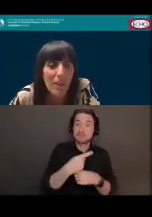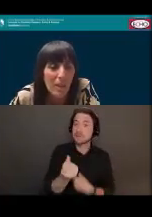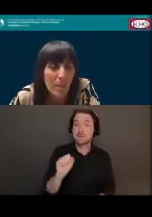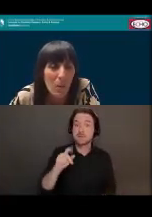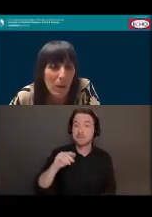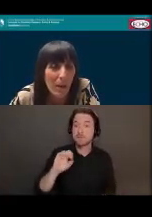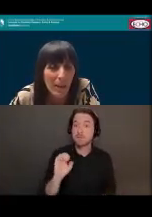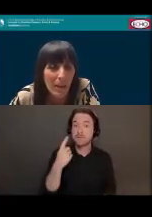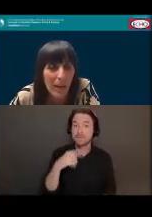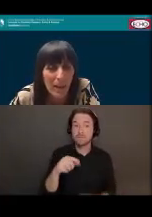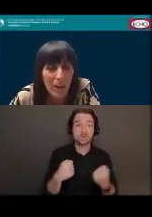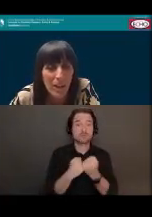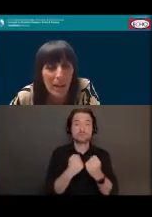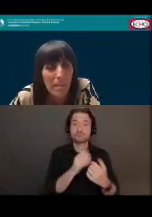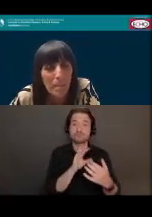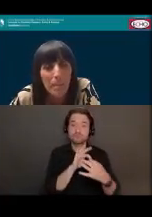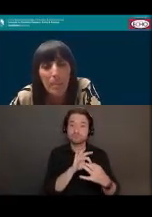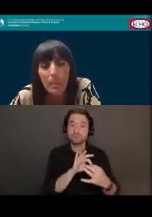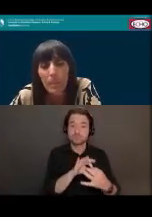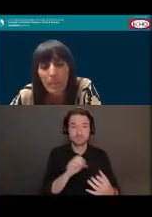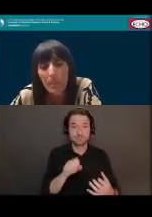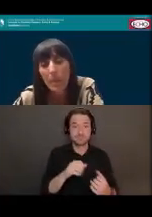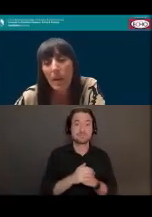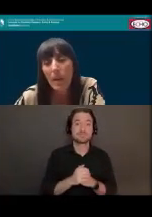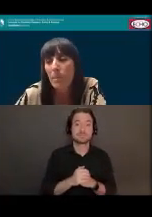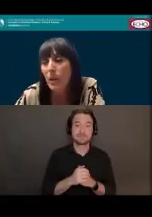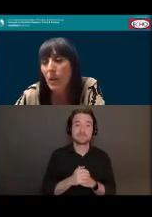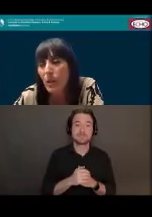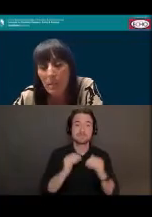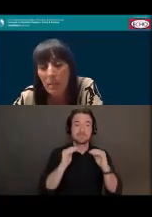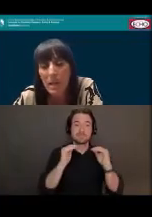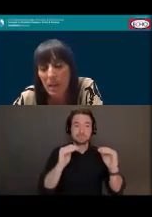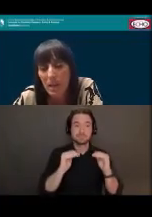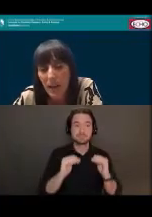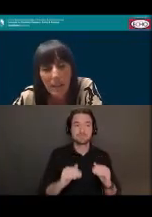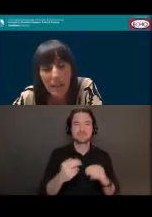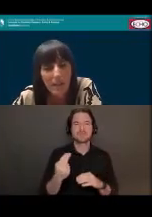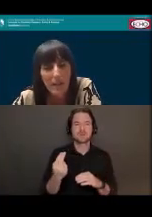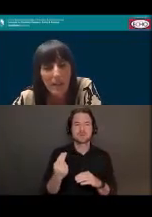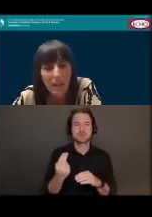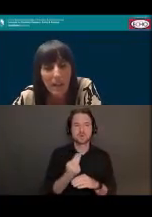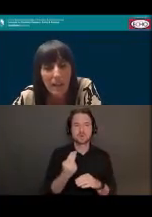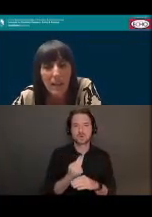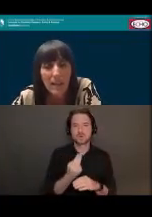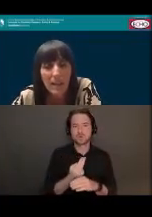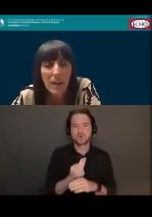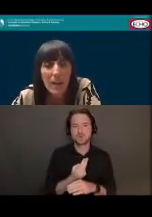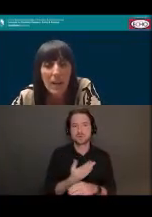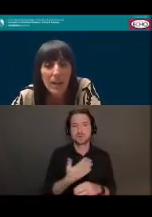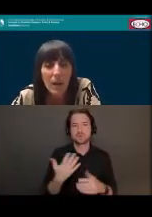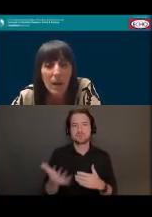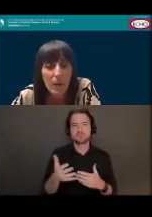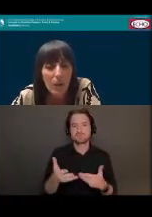support and connection using interactive techniques, so